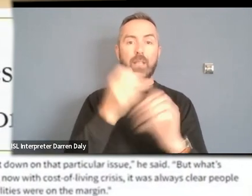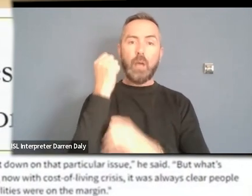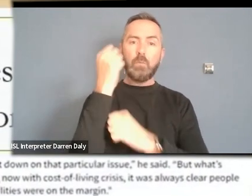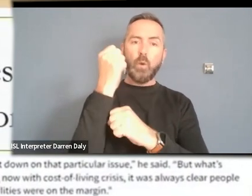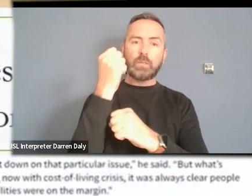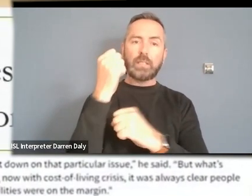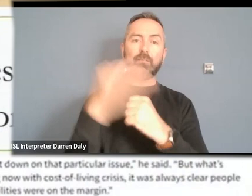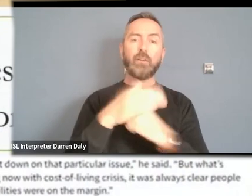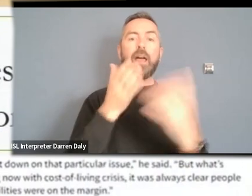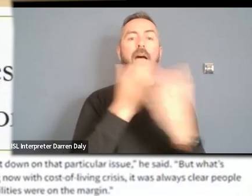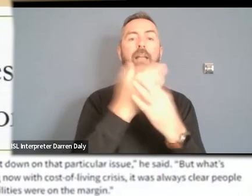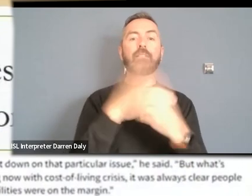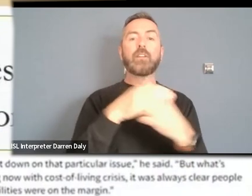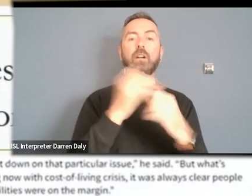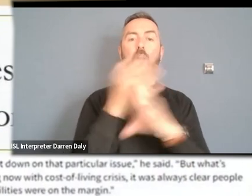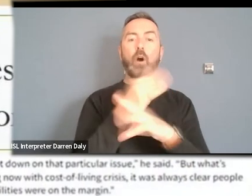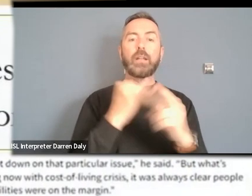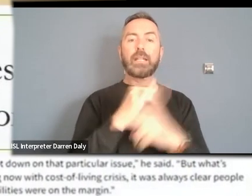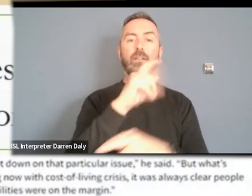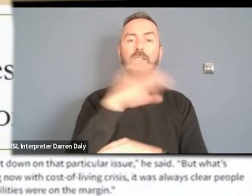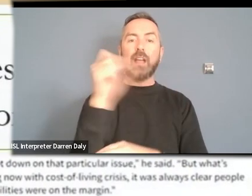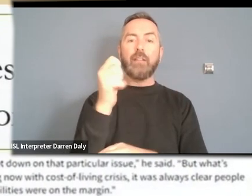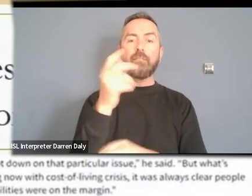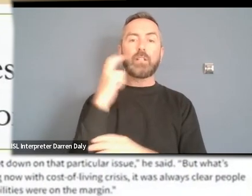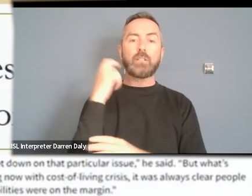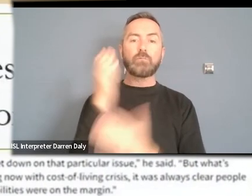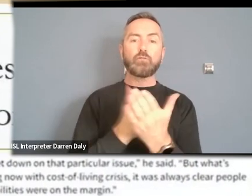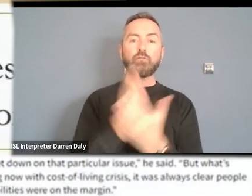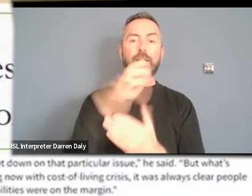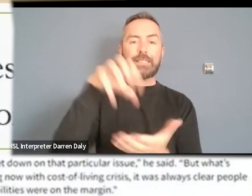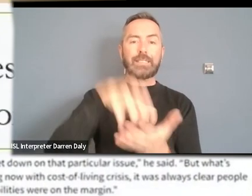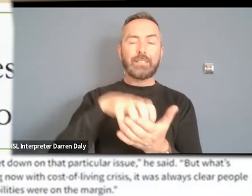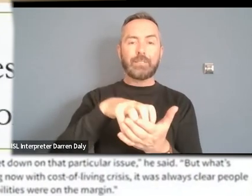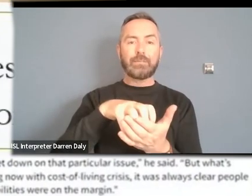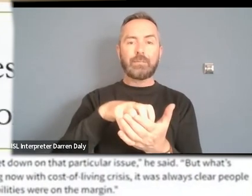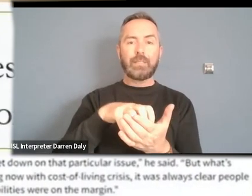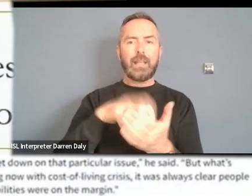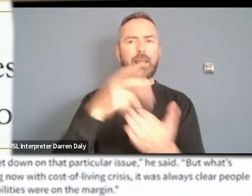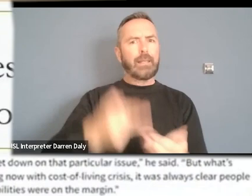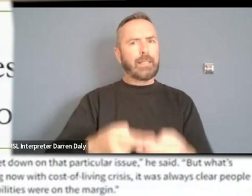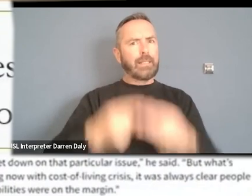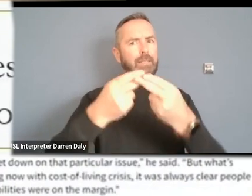Clontarf DART station, the lifts are often out of order, meaning many wheelchair